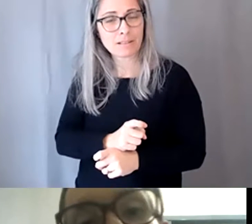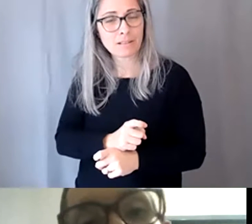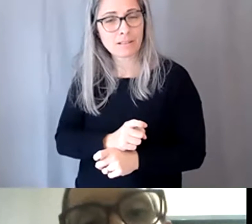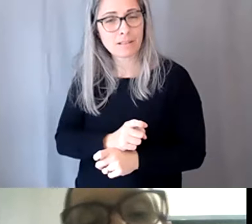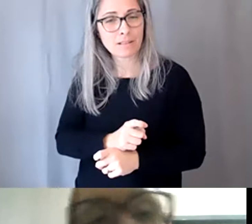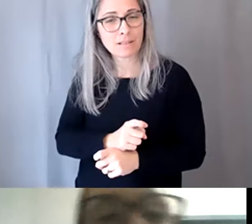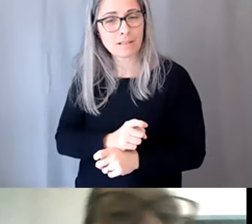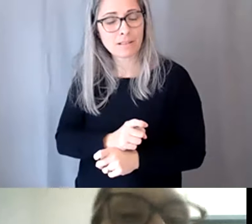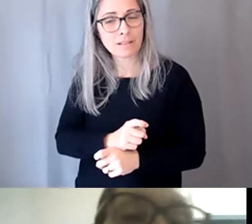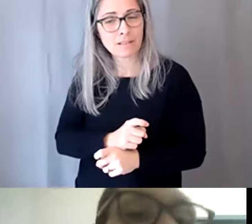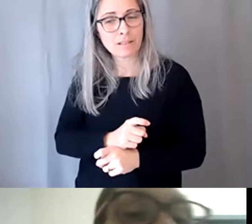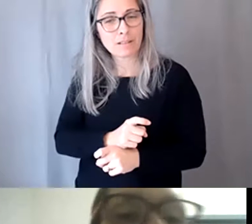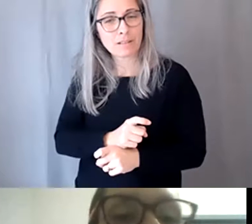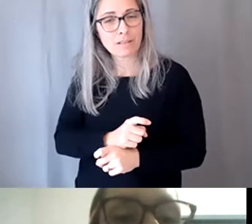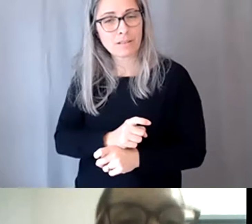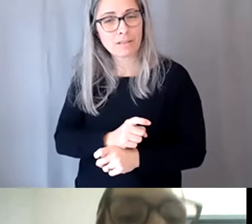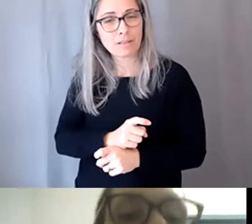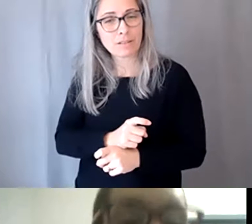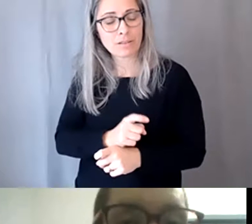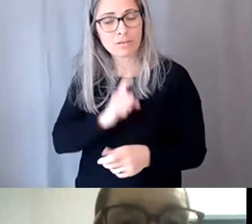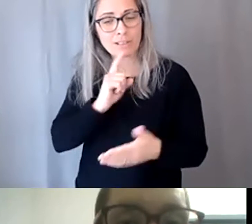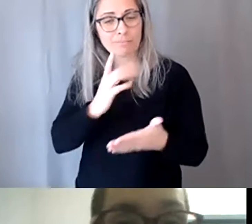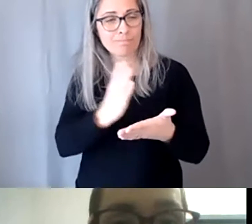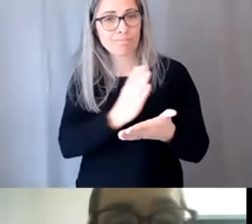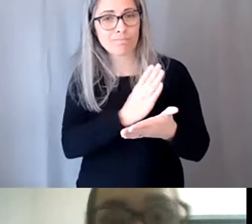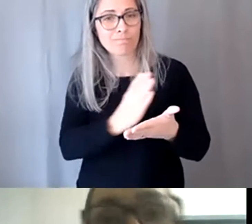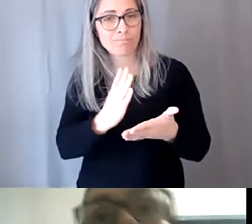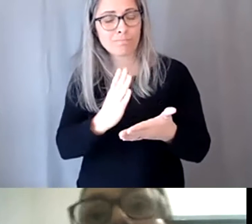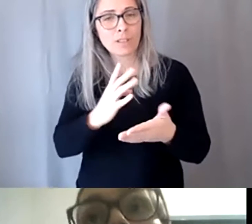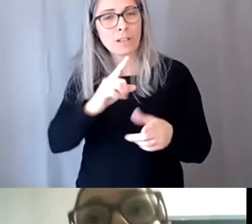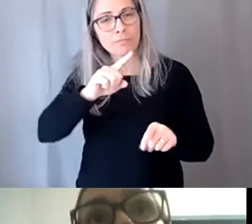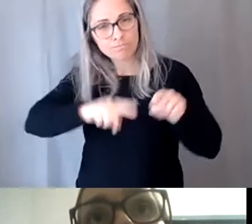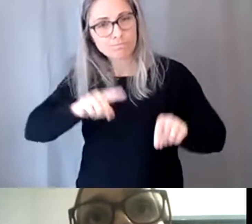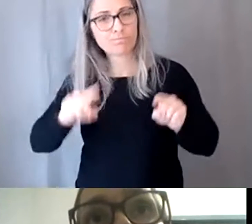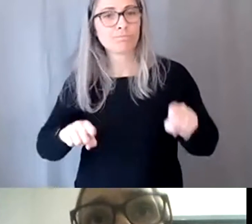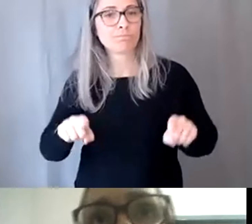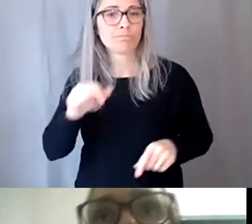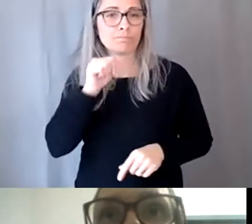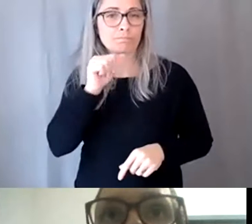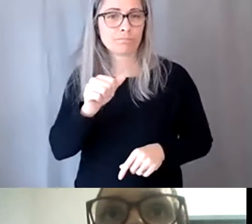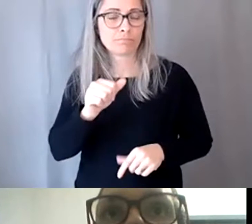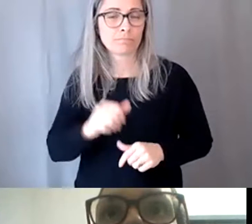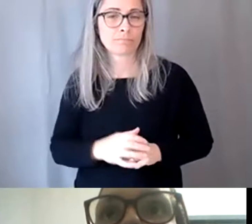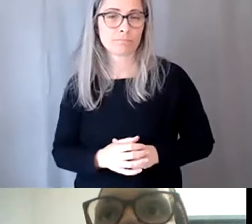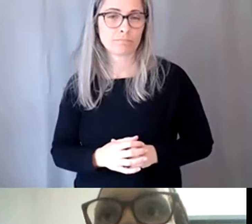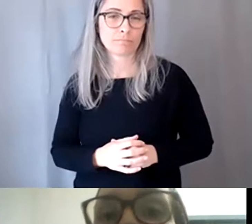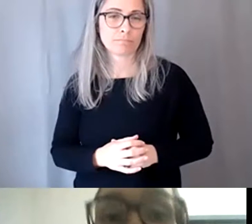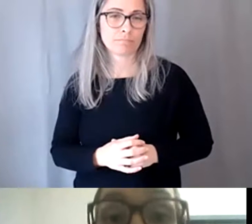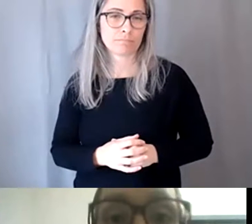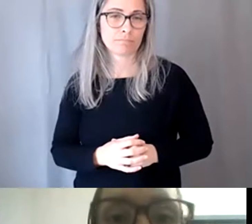that we are seeing today so there are some